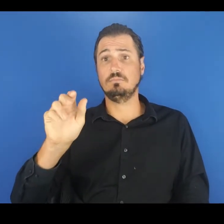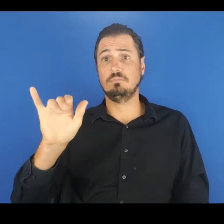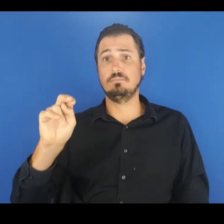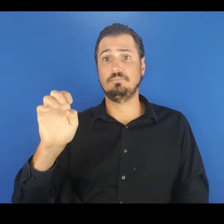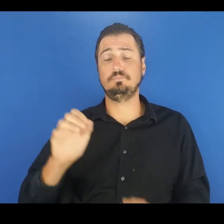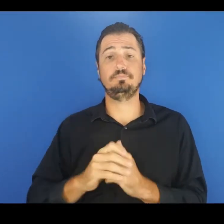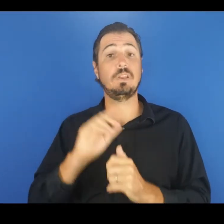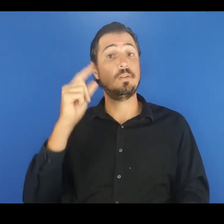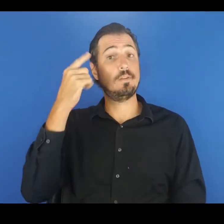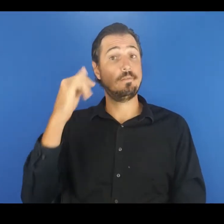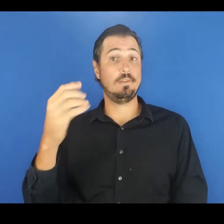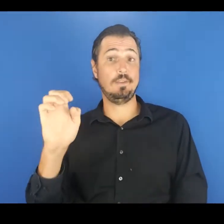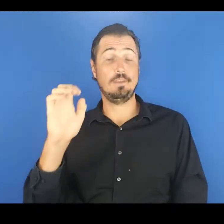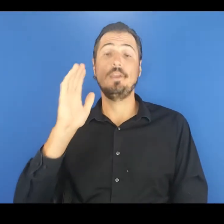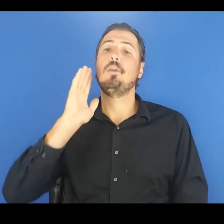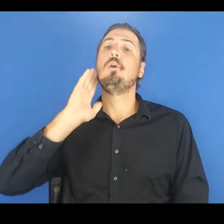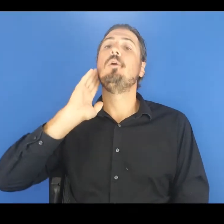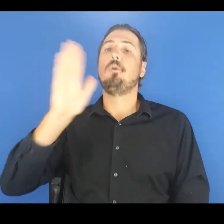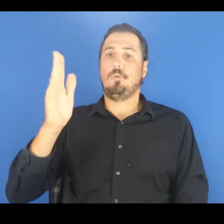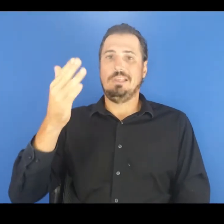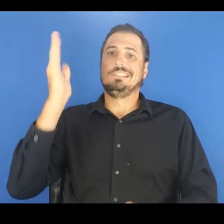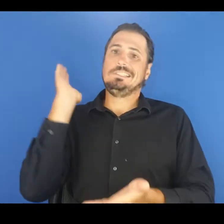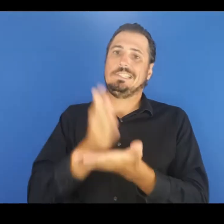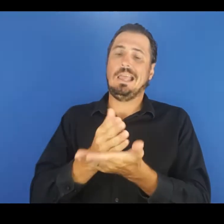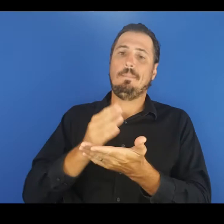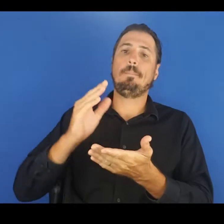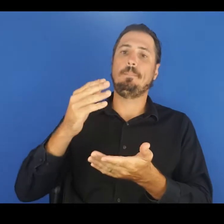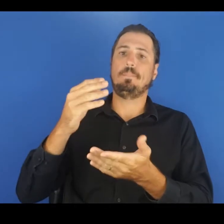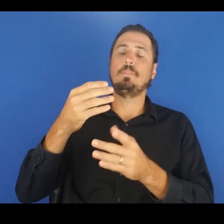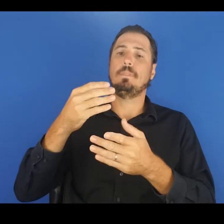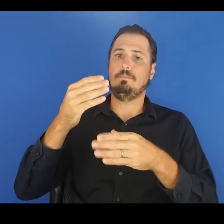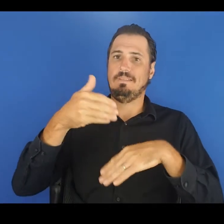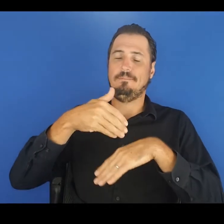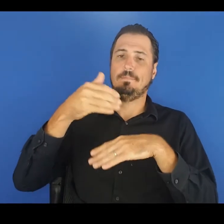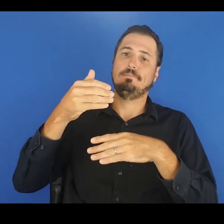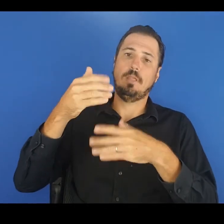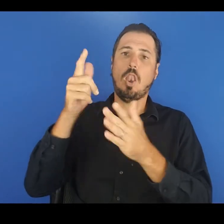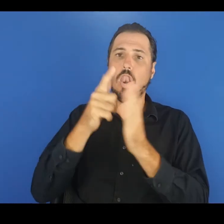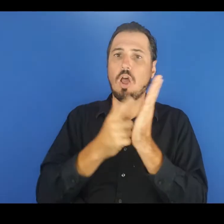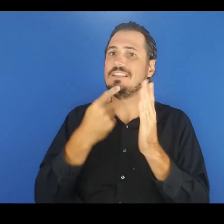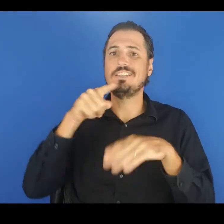Governor Ige is ending the emergency moratorium on housing evictions on August 6.